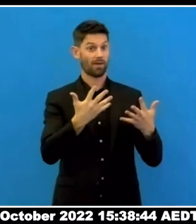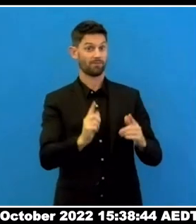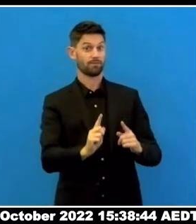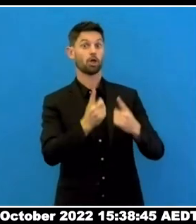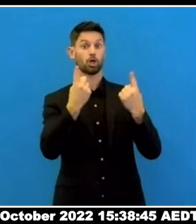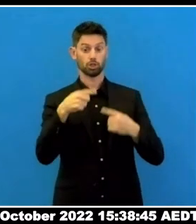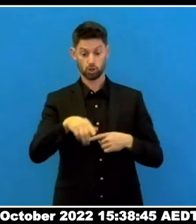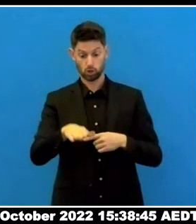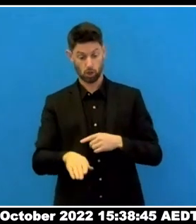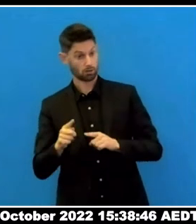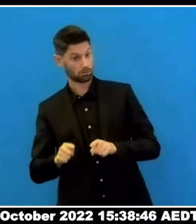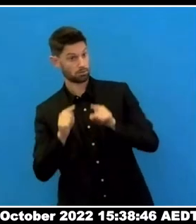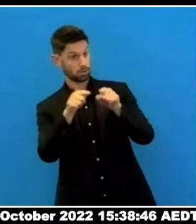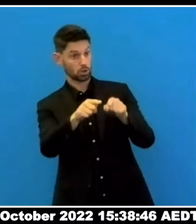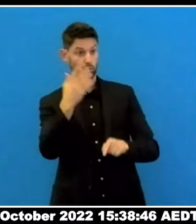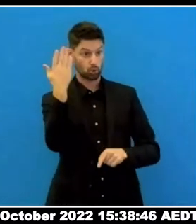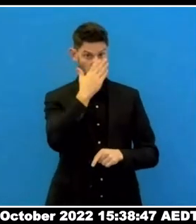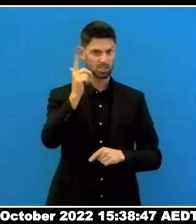as having a learning disability.